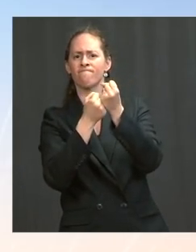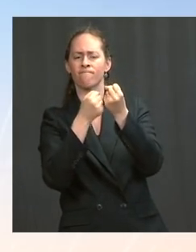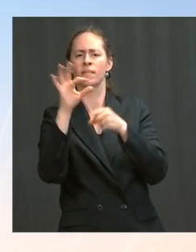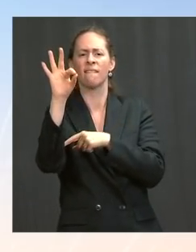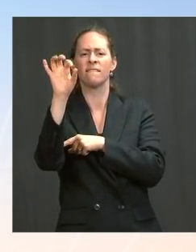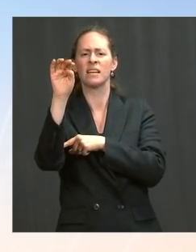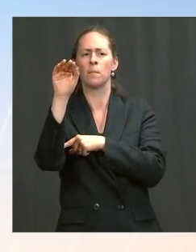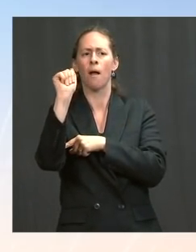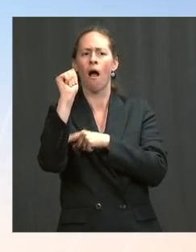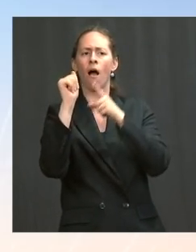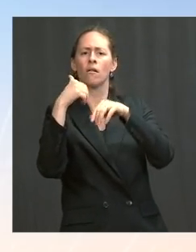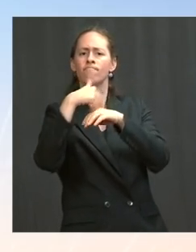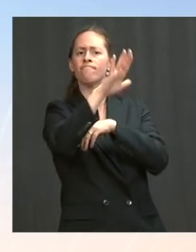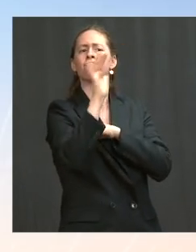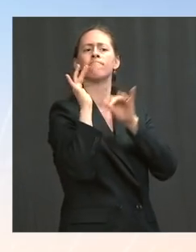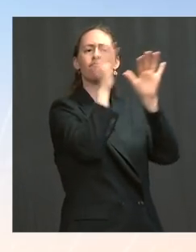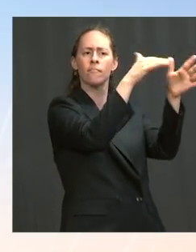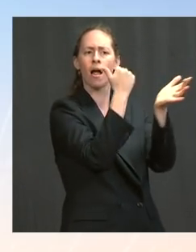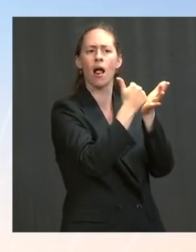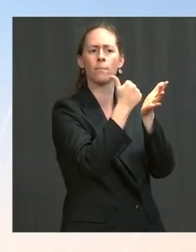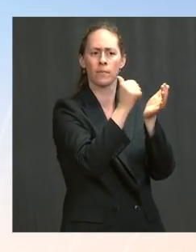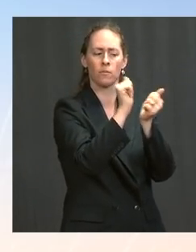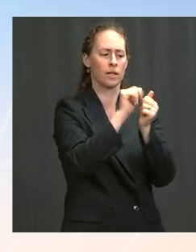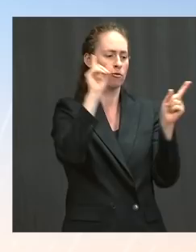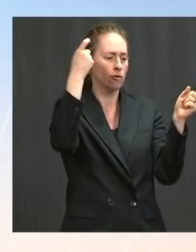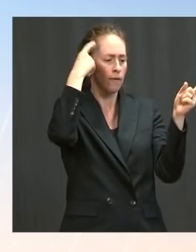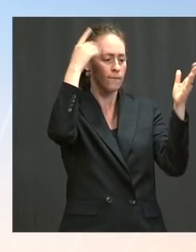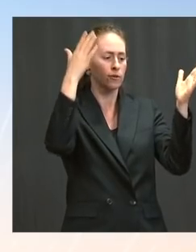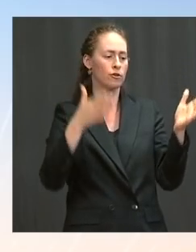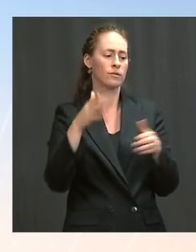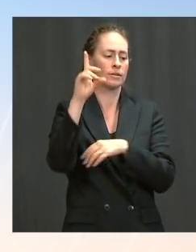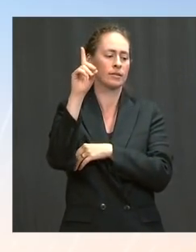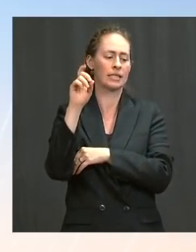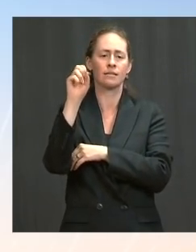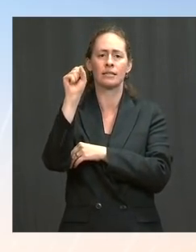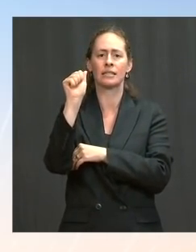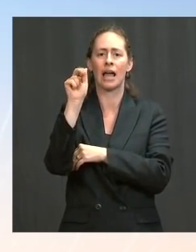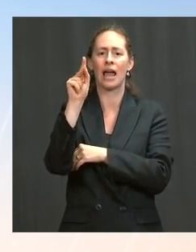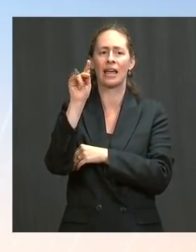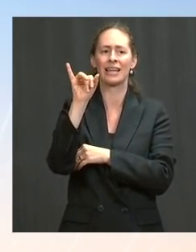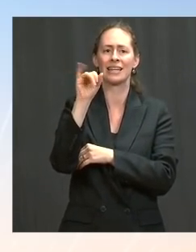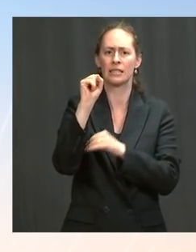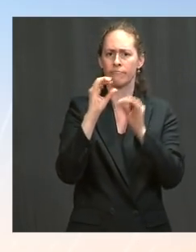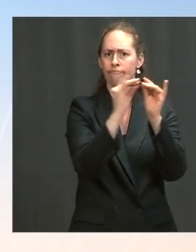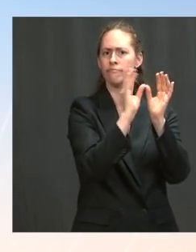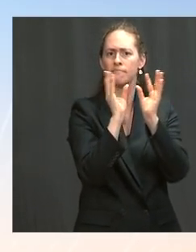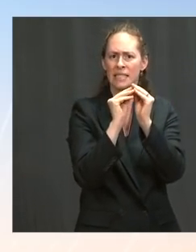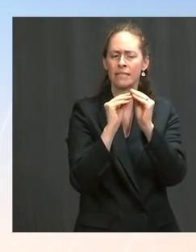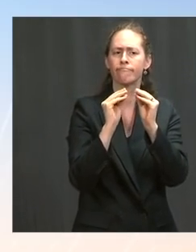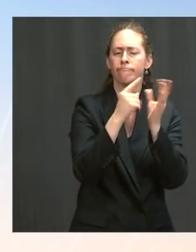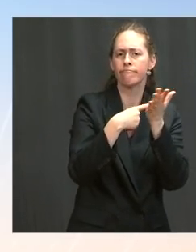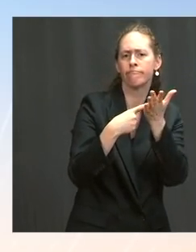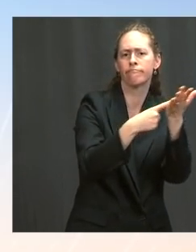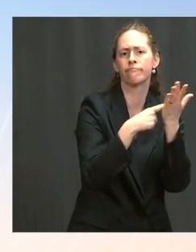and others while he was in Florida. The President spoke to him and received a briefing afterwards. In addition, we have more than 50 personnel on the ground